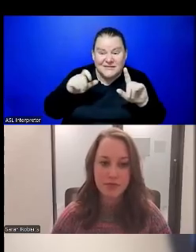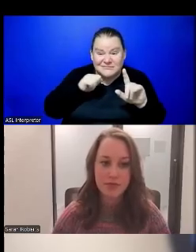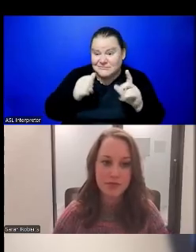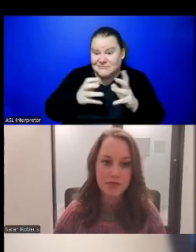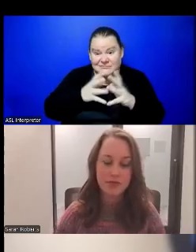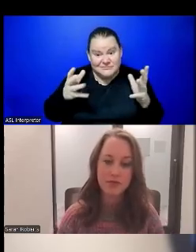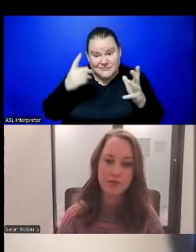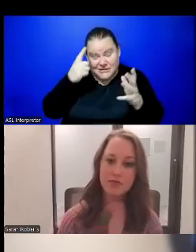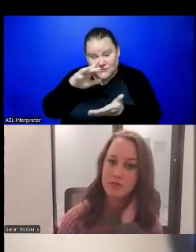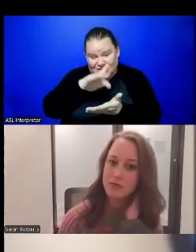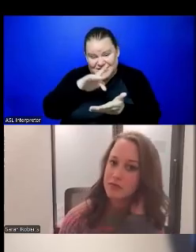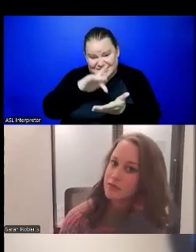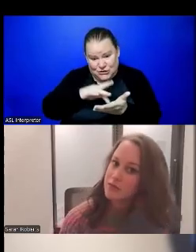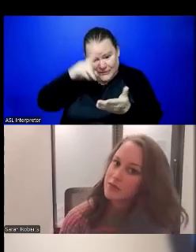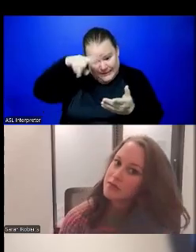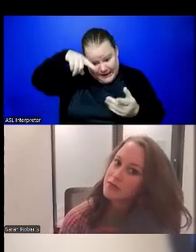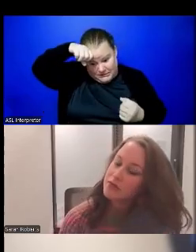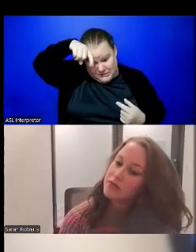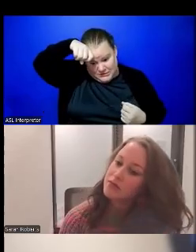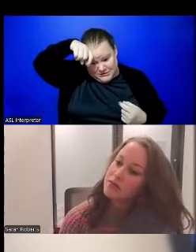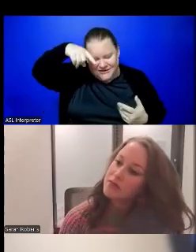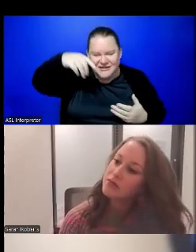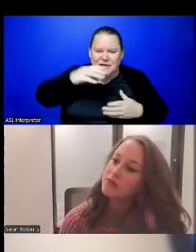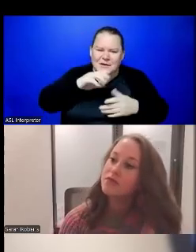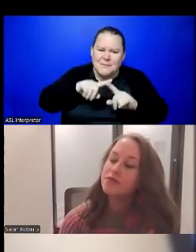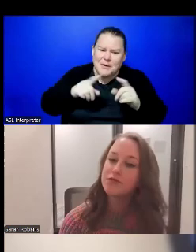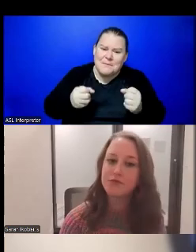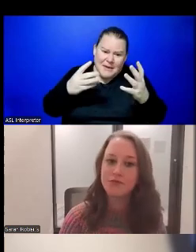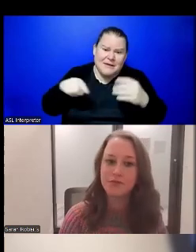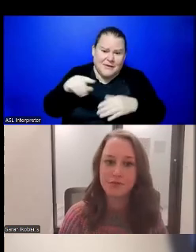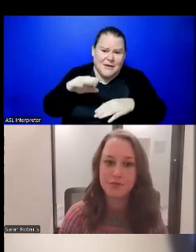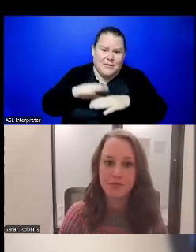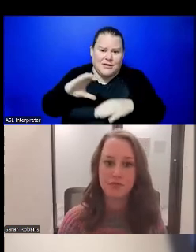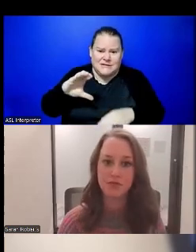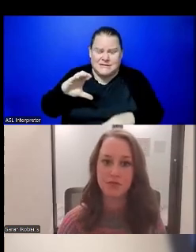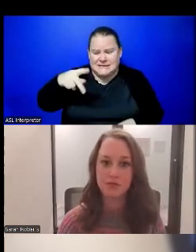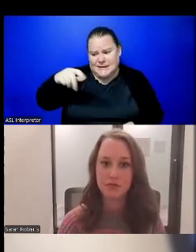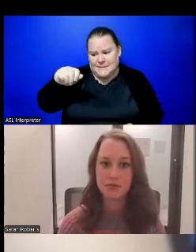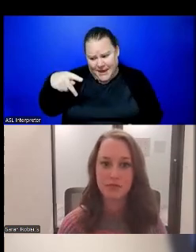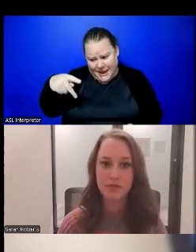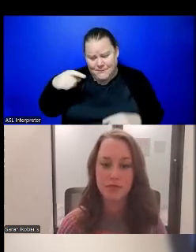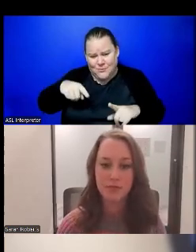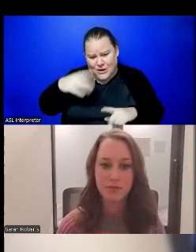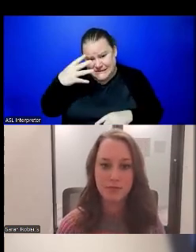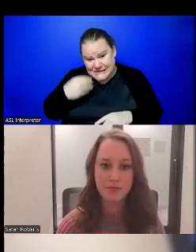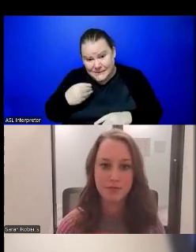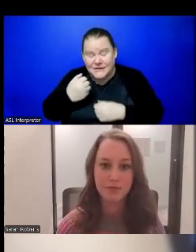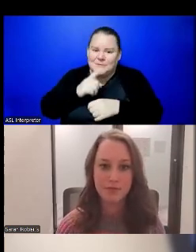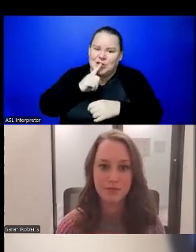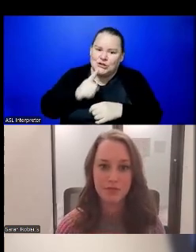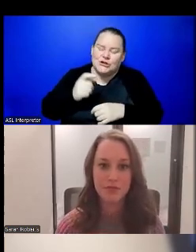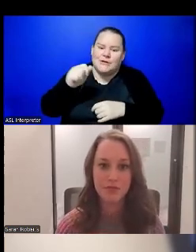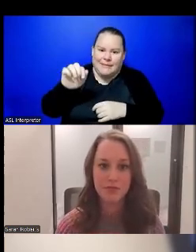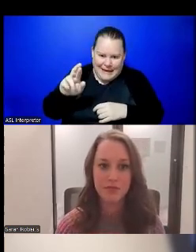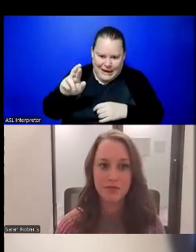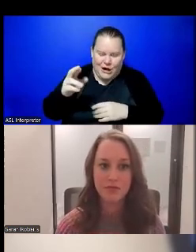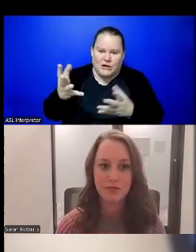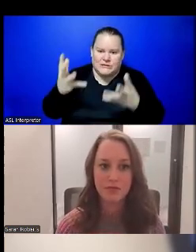Of the kids are on CPAP while they're sleeping to help ensure that the air is getting in and the oxygen is getting to the brain.